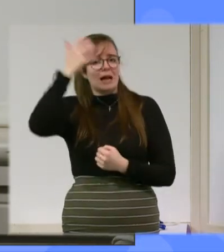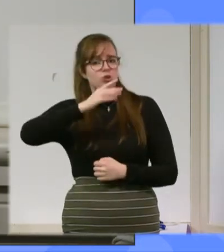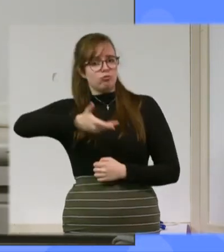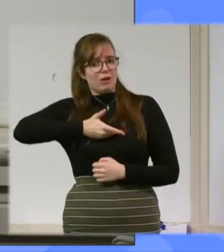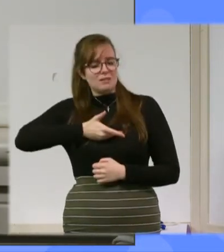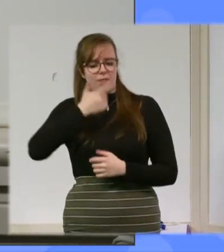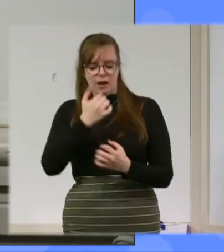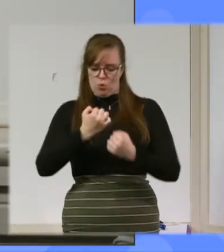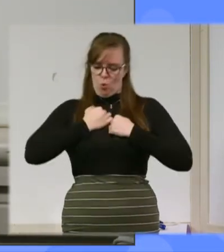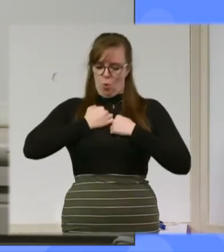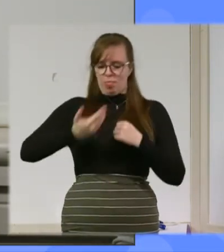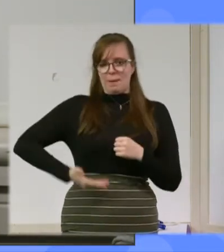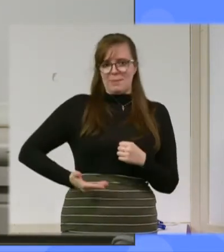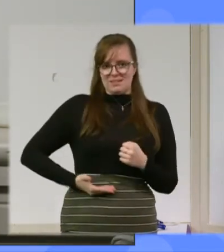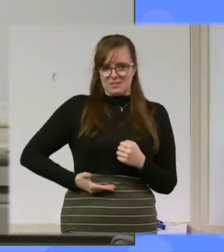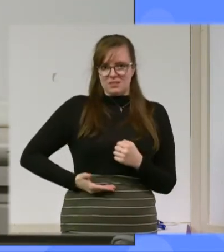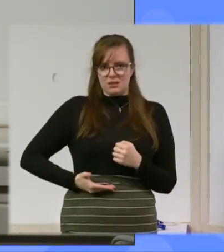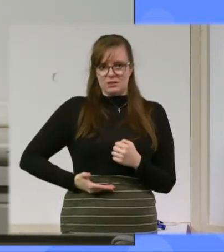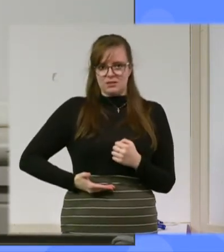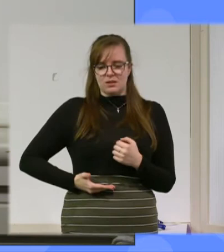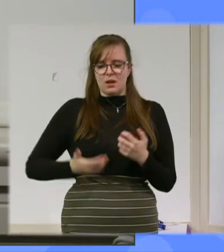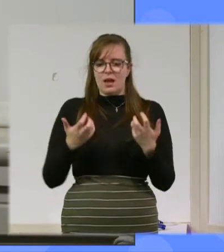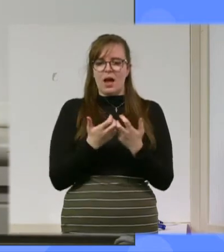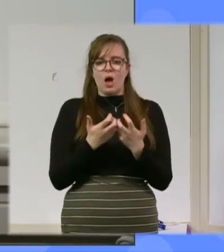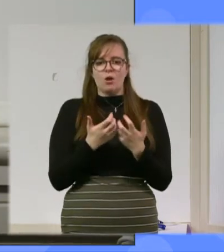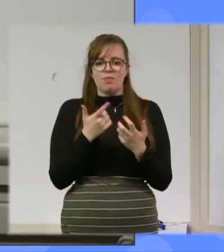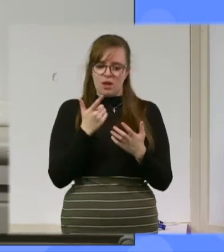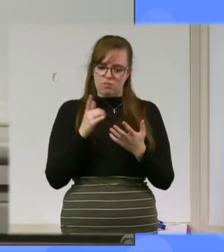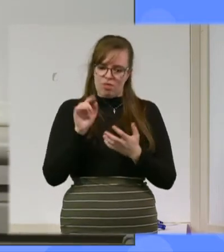own the businesses in which they are in no small measure the creators of the